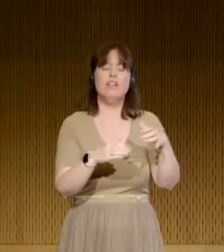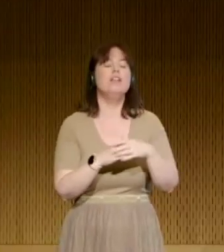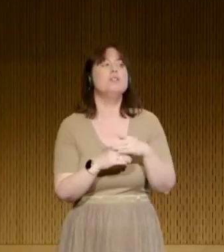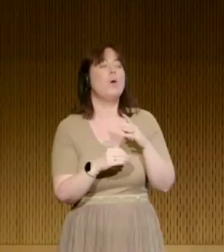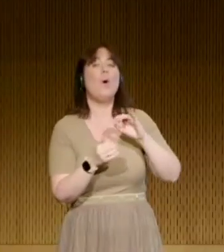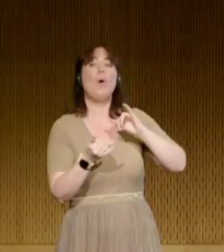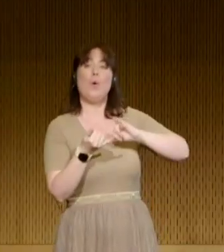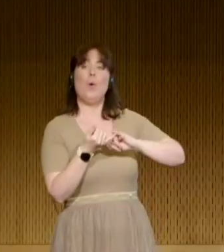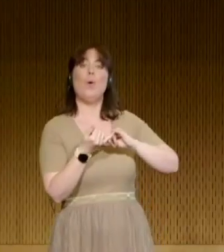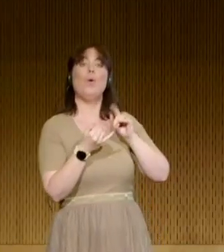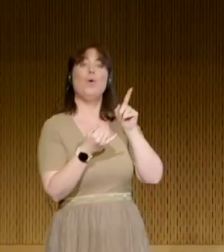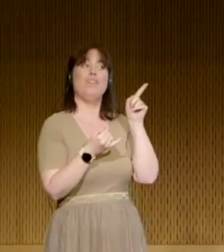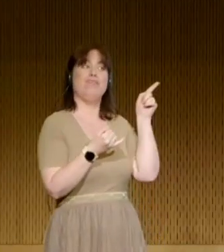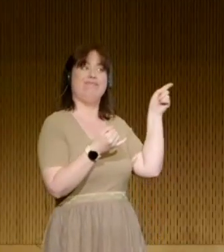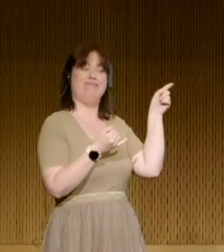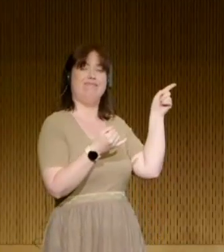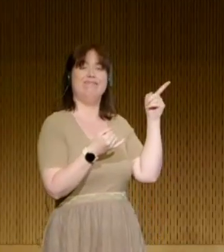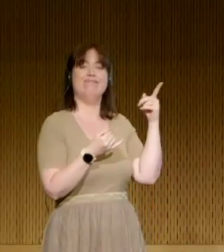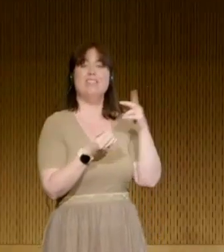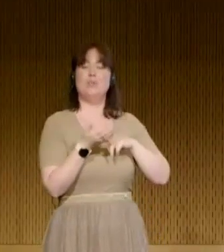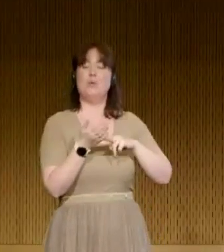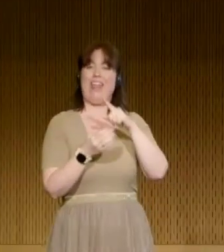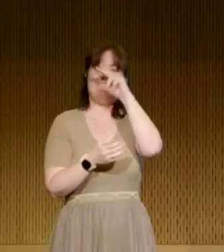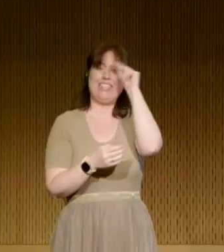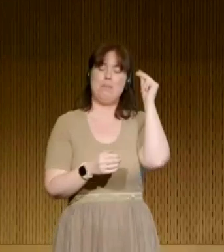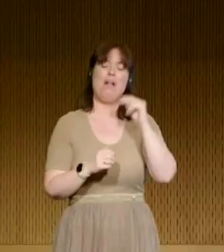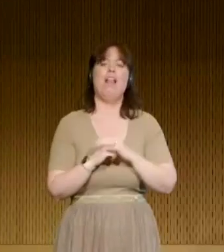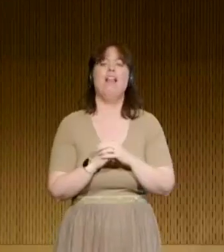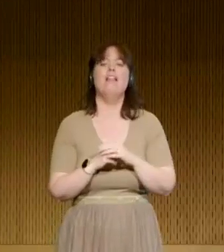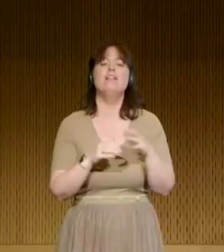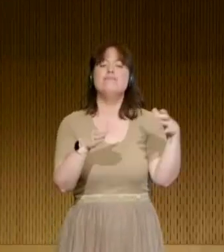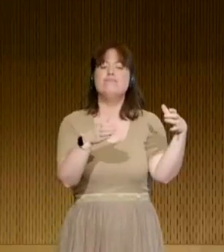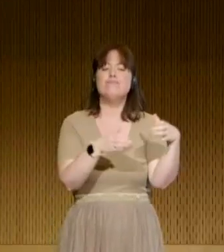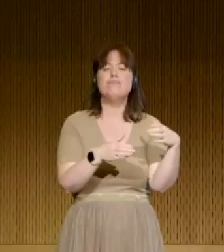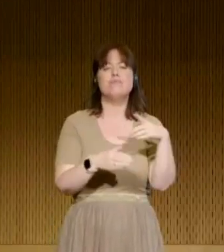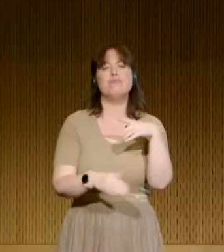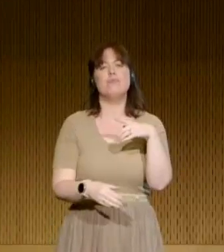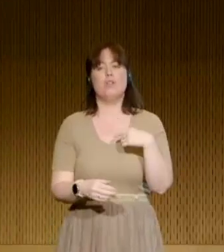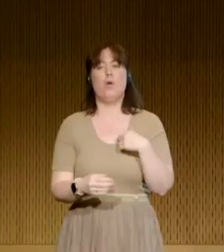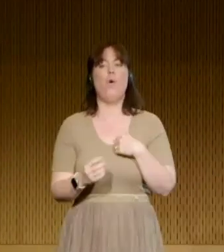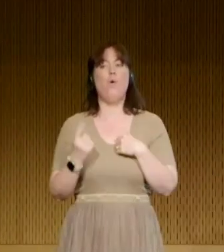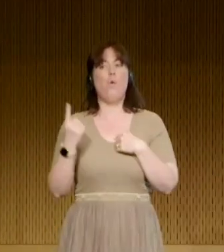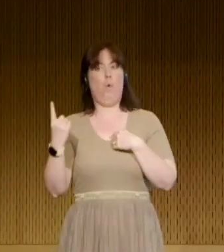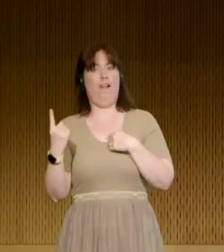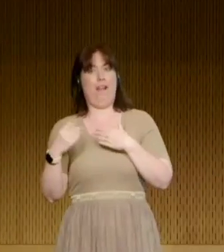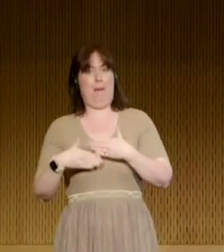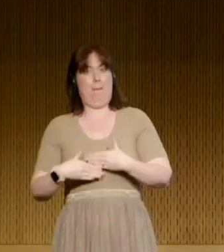particular assessment case study would identify themselves, one would be a midwife and two would